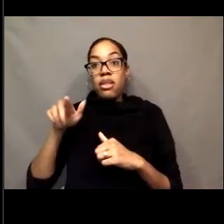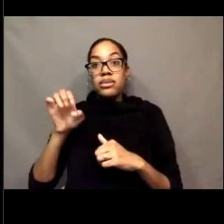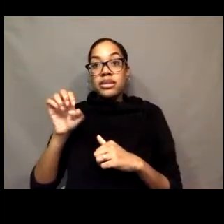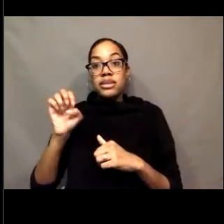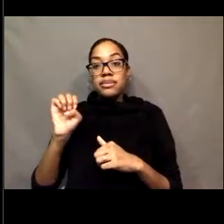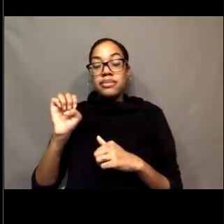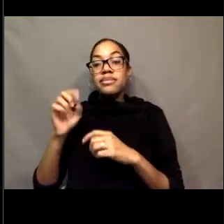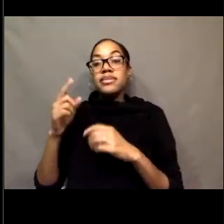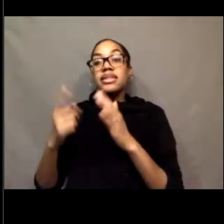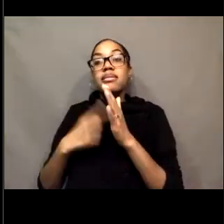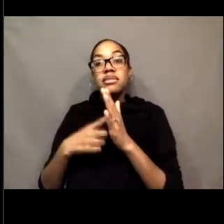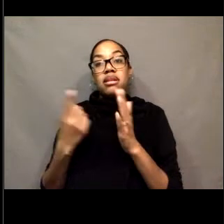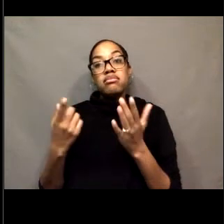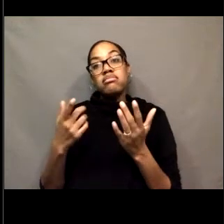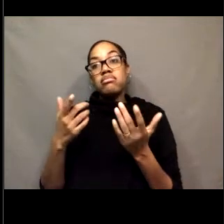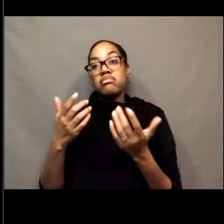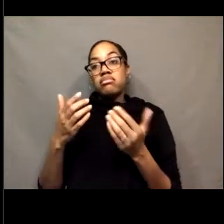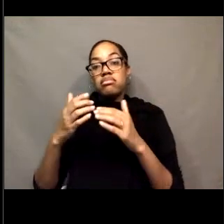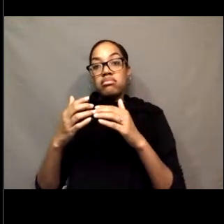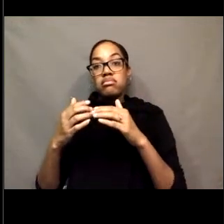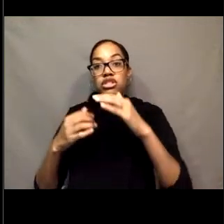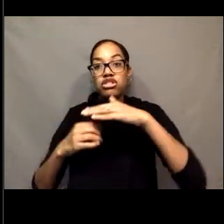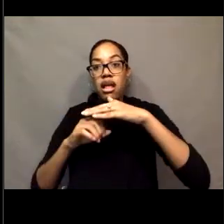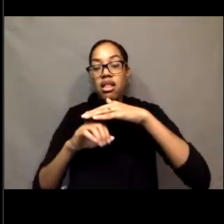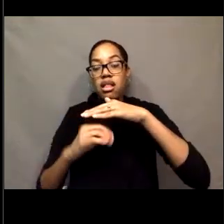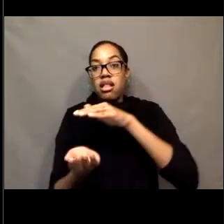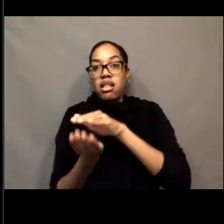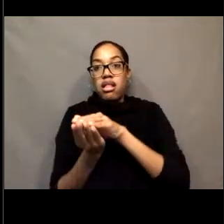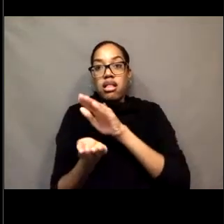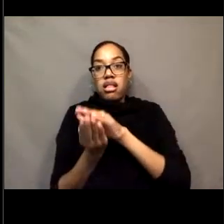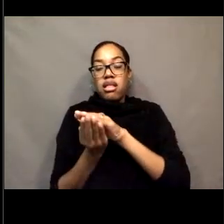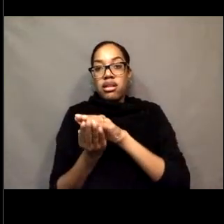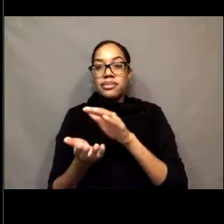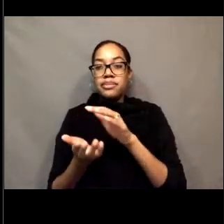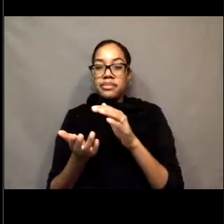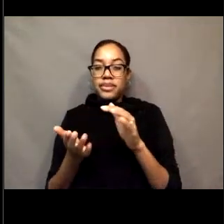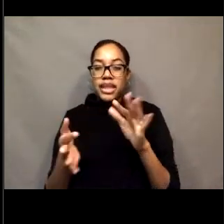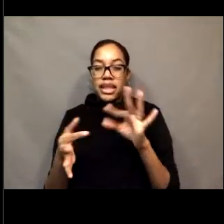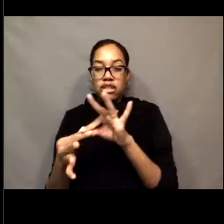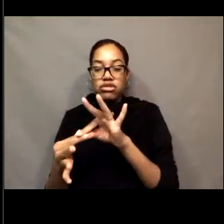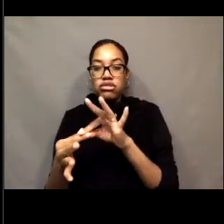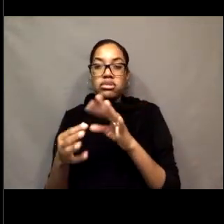they're sometimes not attached. They're usually not round, they're usually sort of, you know,